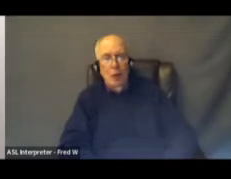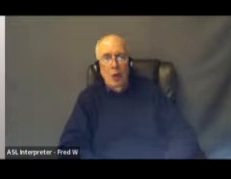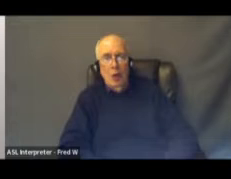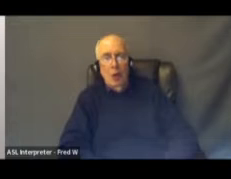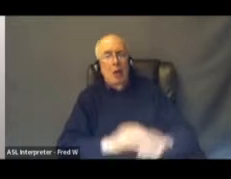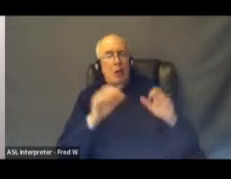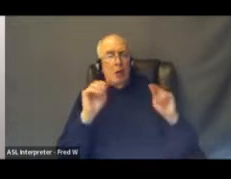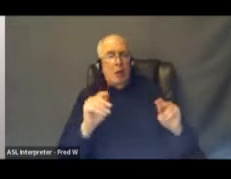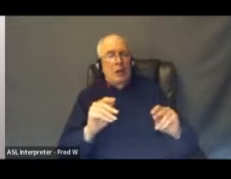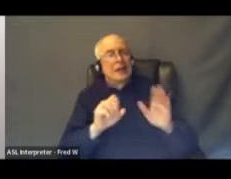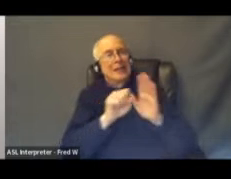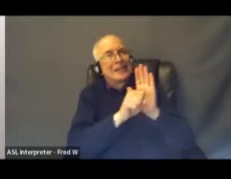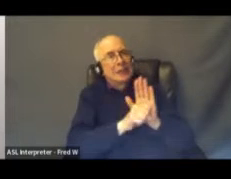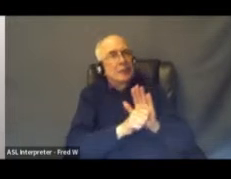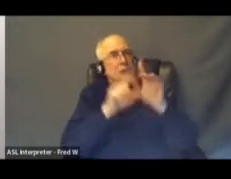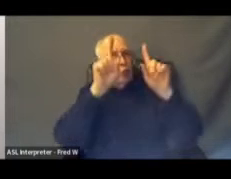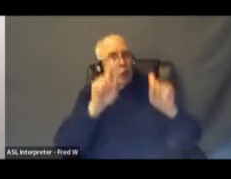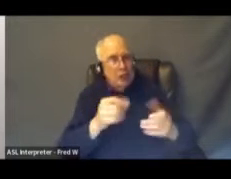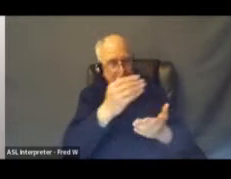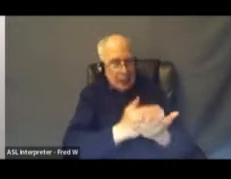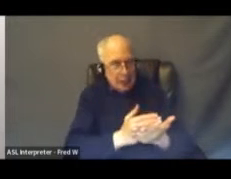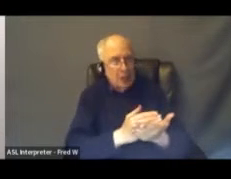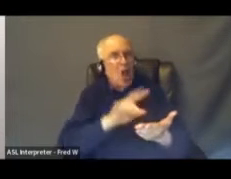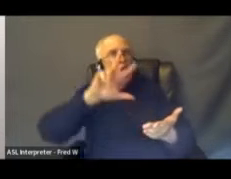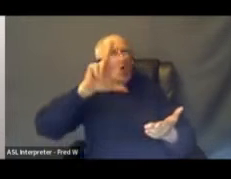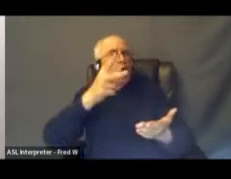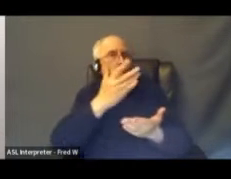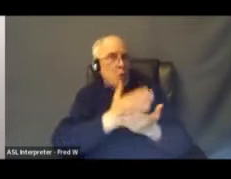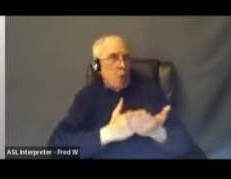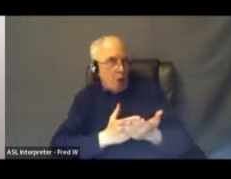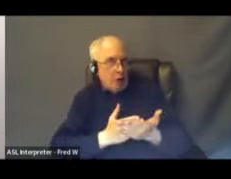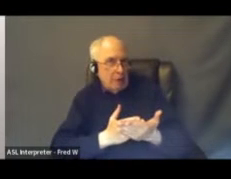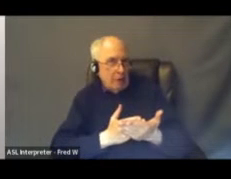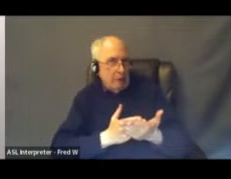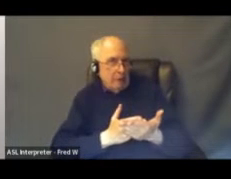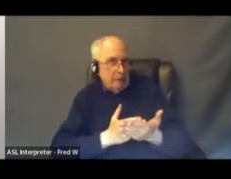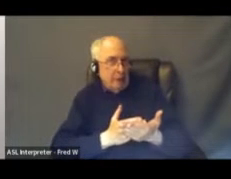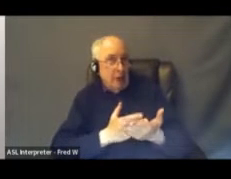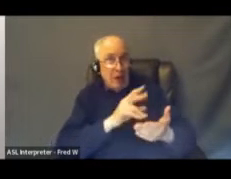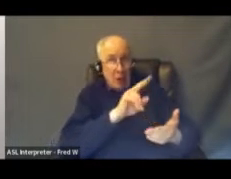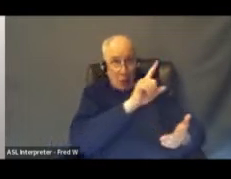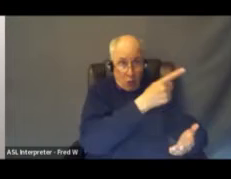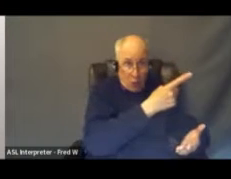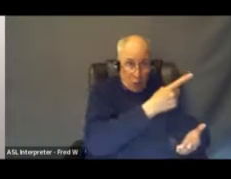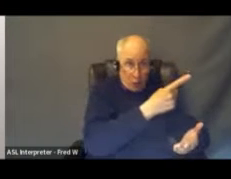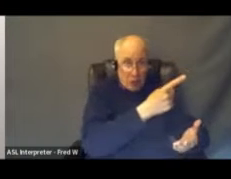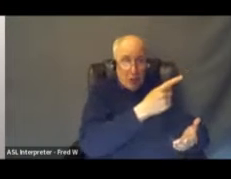All right, the Symptoms Questionnaire is the third part of the protocol. So we've gone over the first two, screening injury history and then